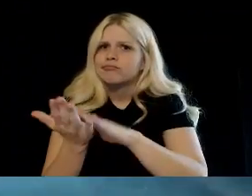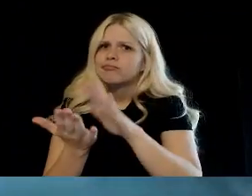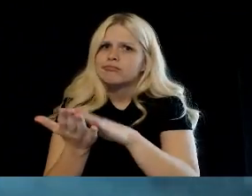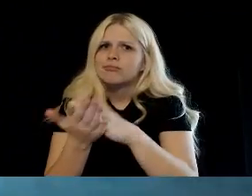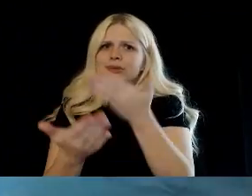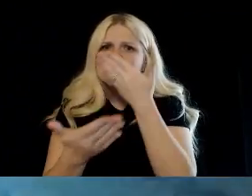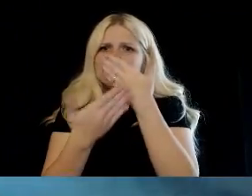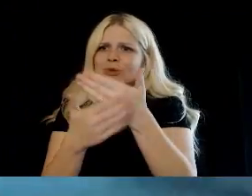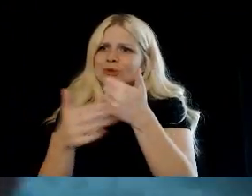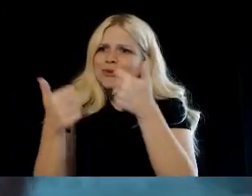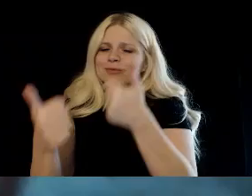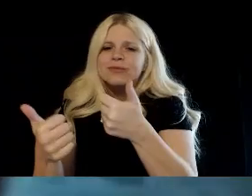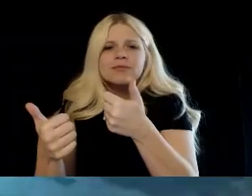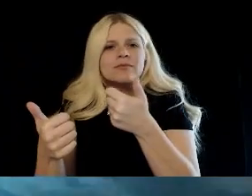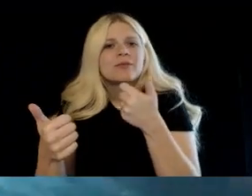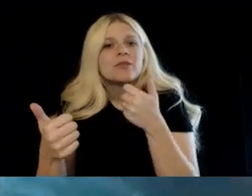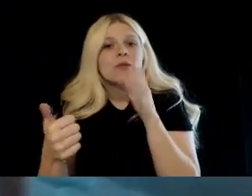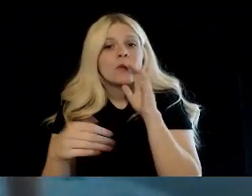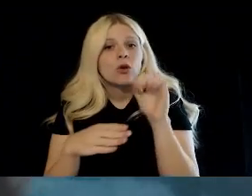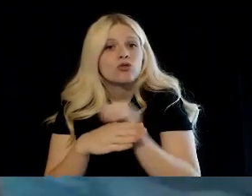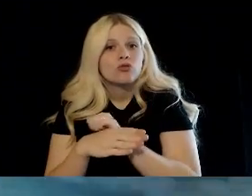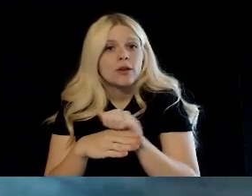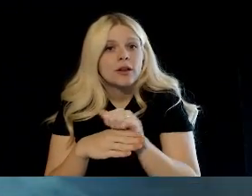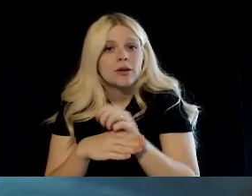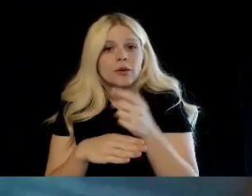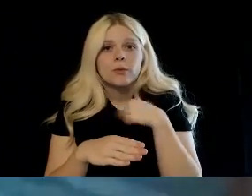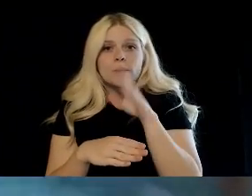we always want to reinforce the animals really heavily for doing something that